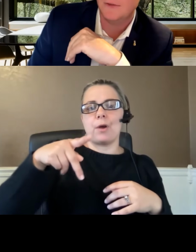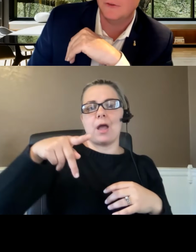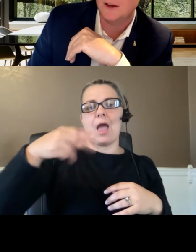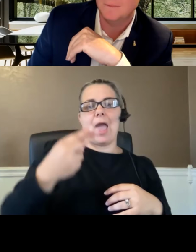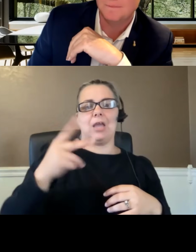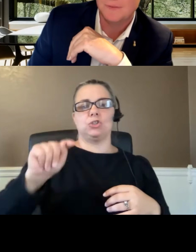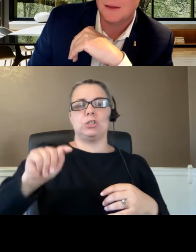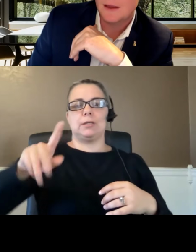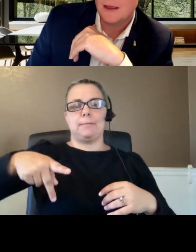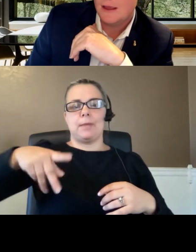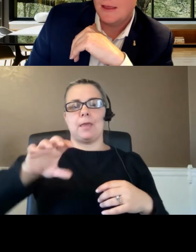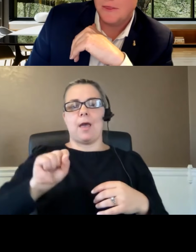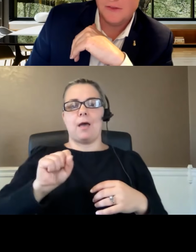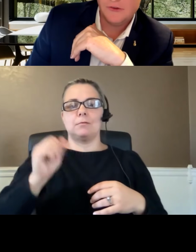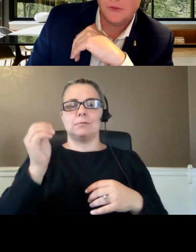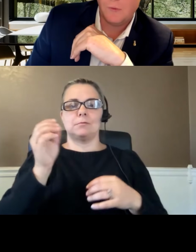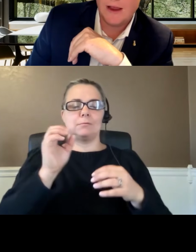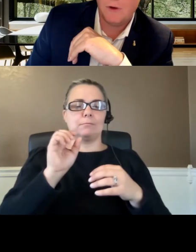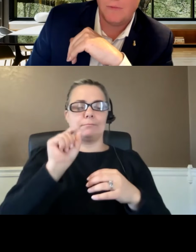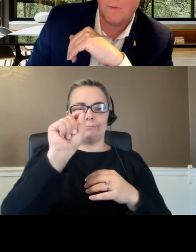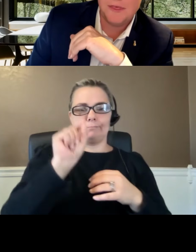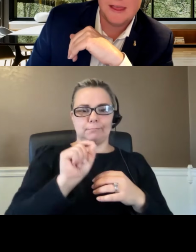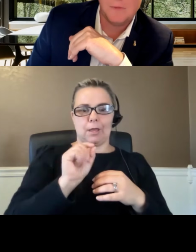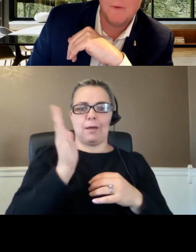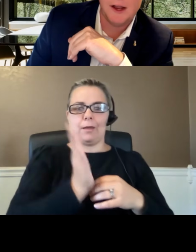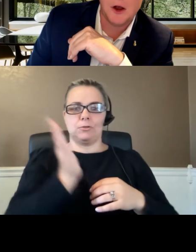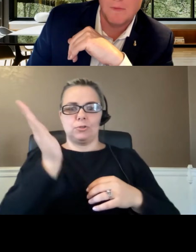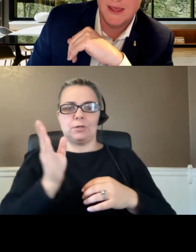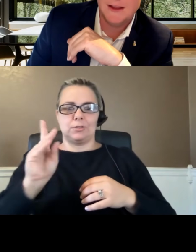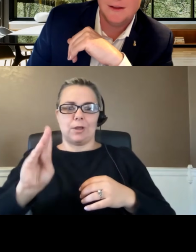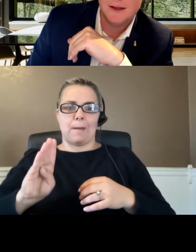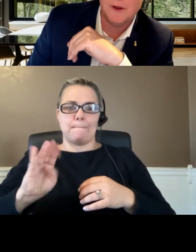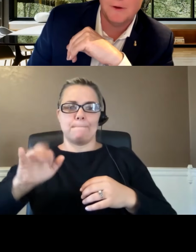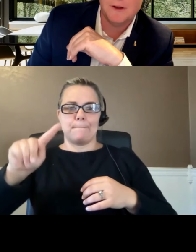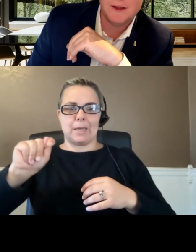code on the screen. This is the way where, when we think we want to go big, we really